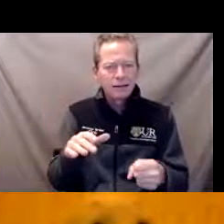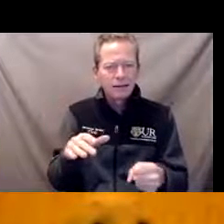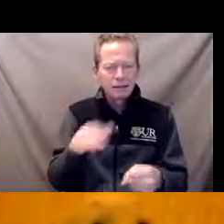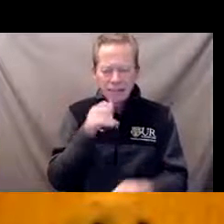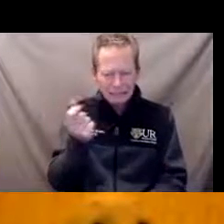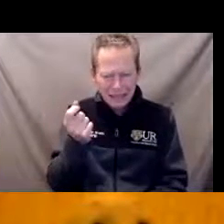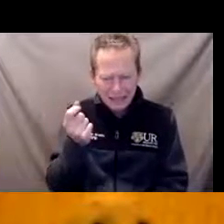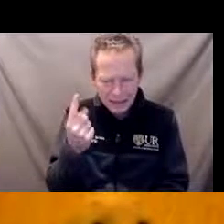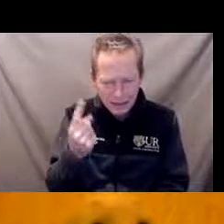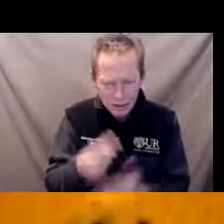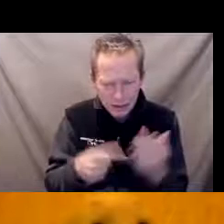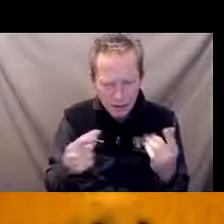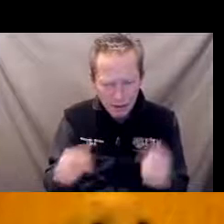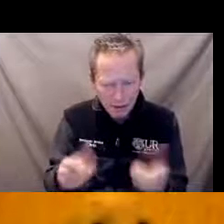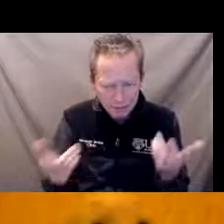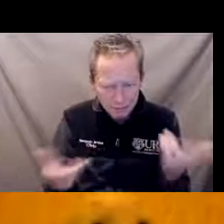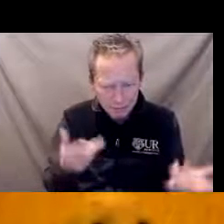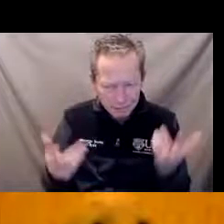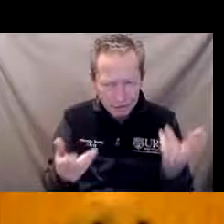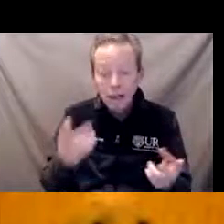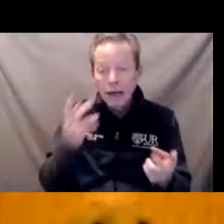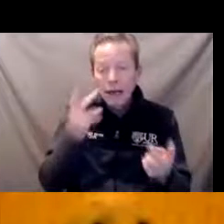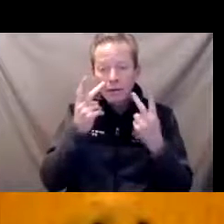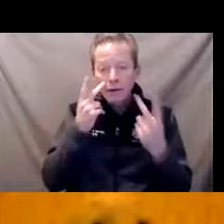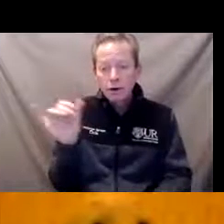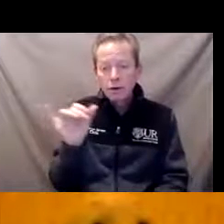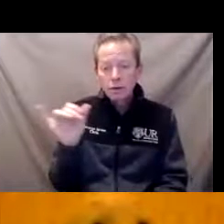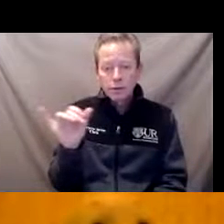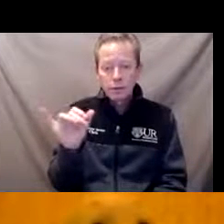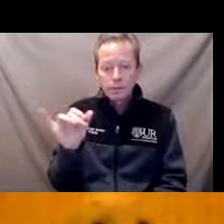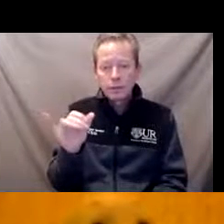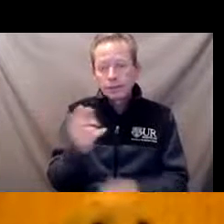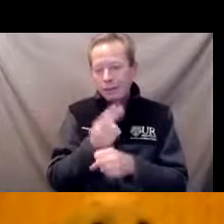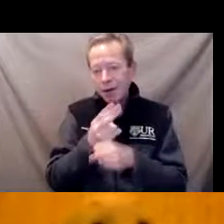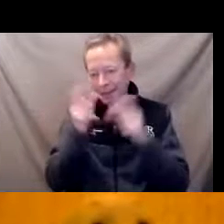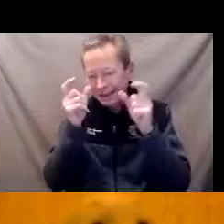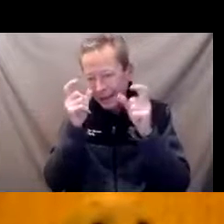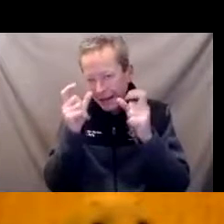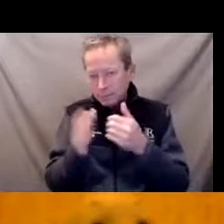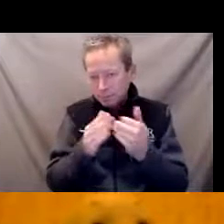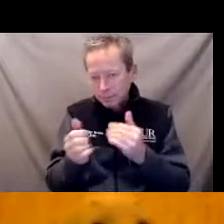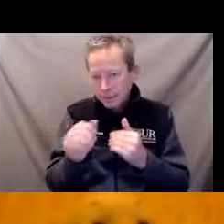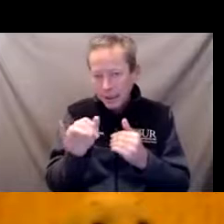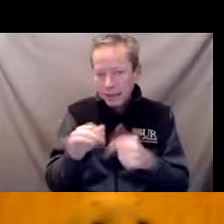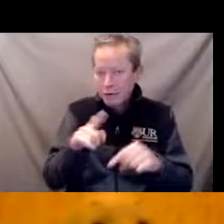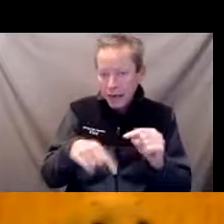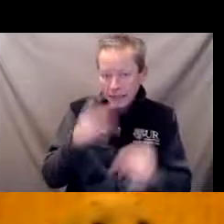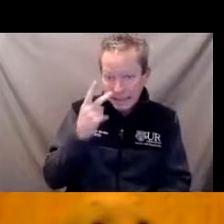And what's going on and vision as we all know as we wear our glasses that if you can't see there